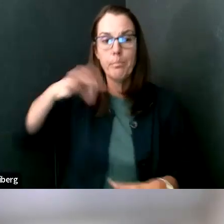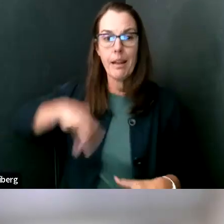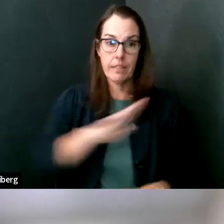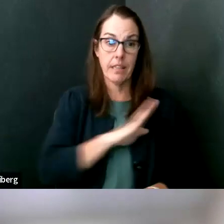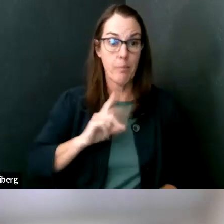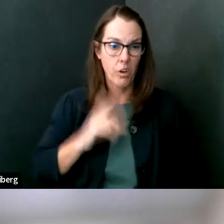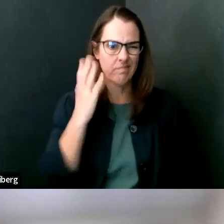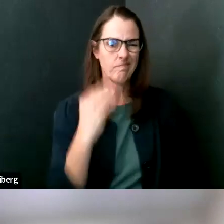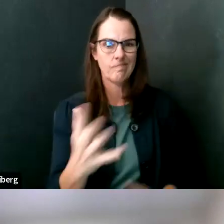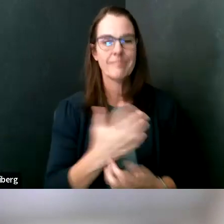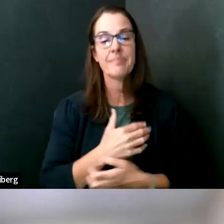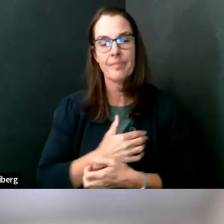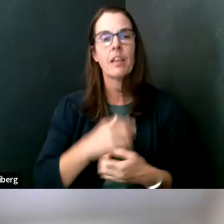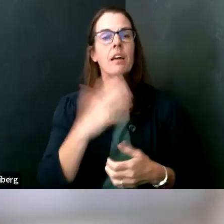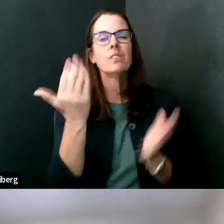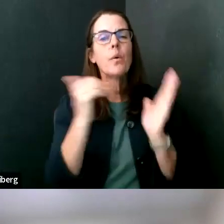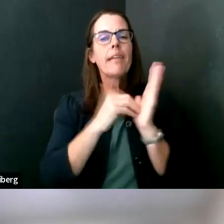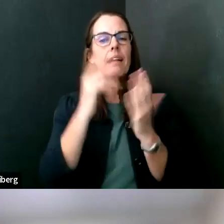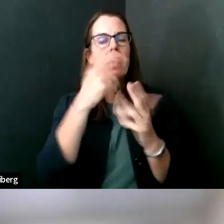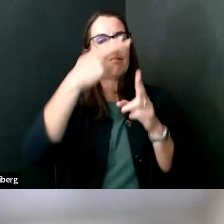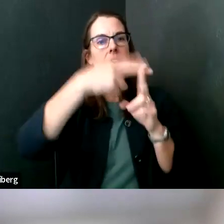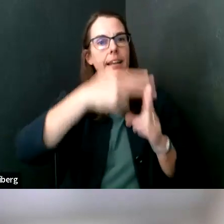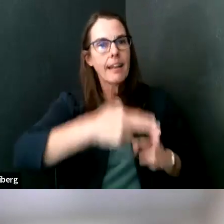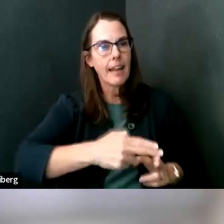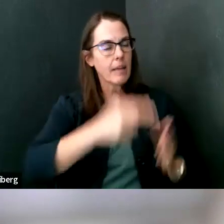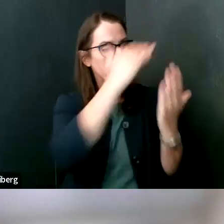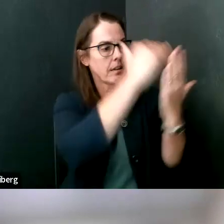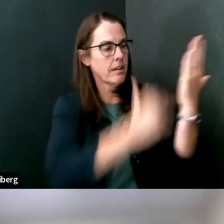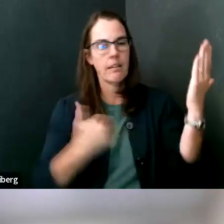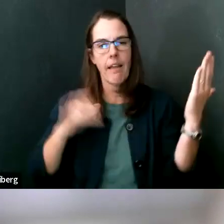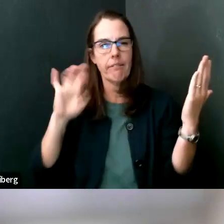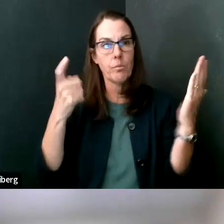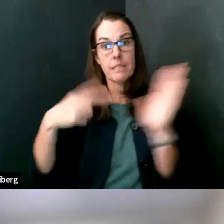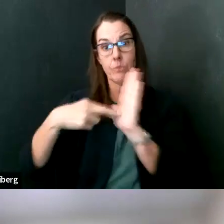Absolutely. Like looking at the names here you know we also have pharmacy representatives here.